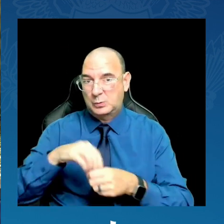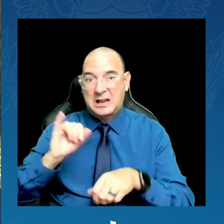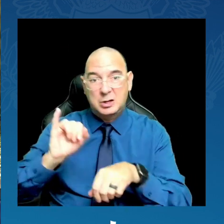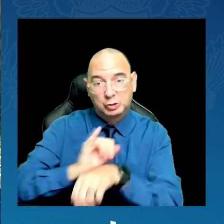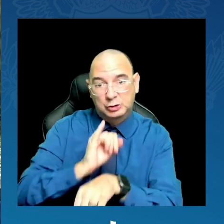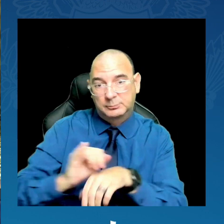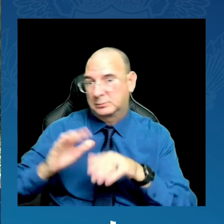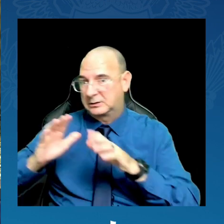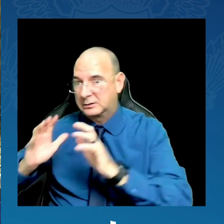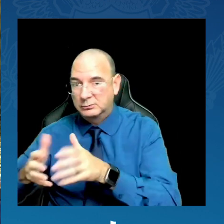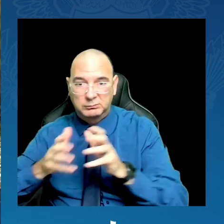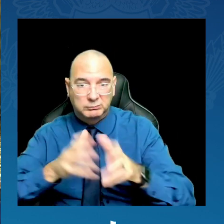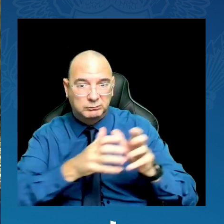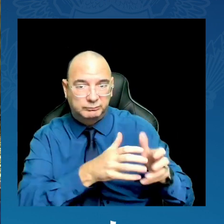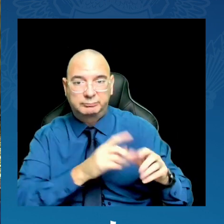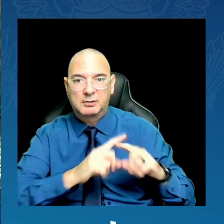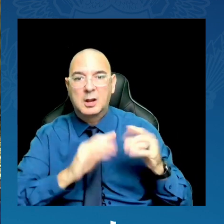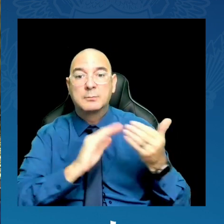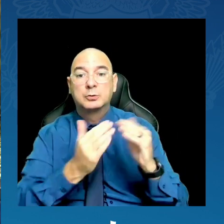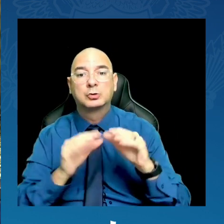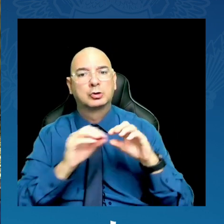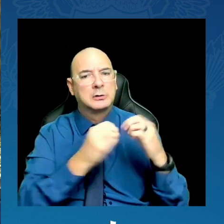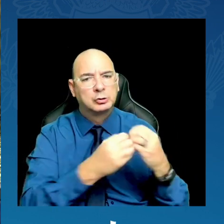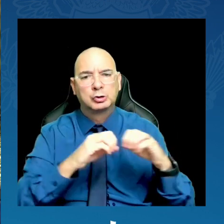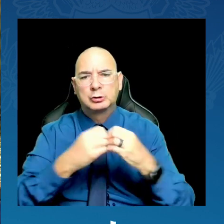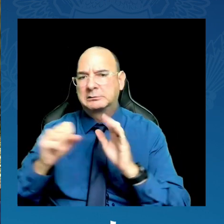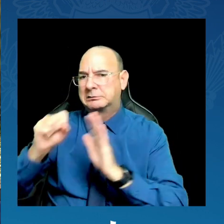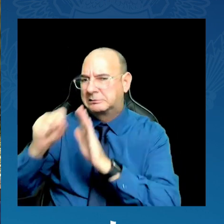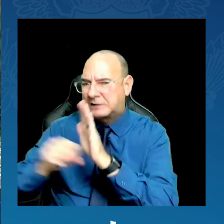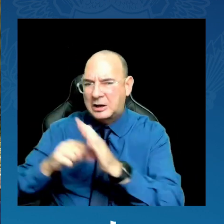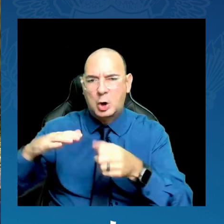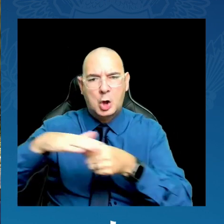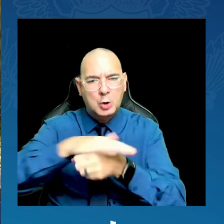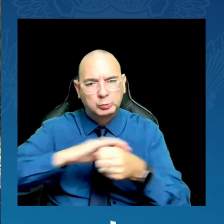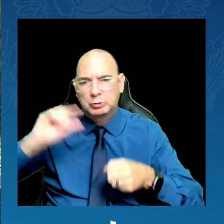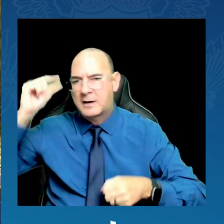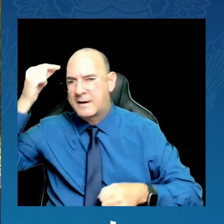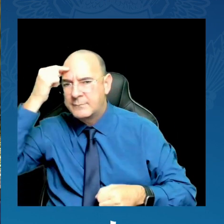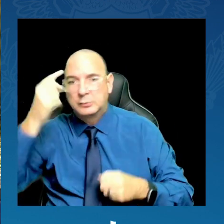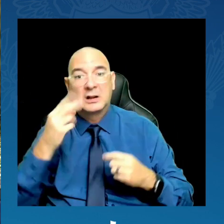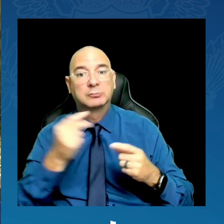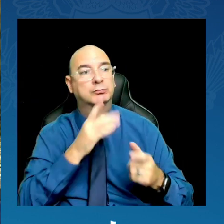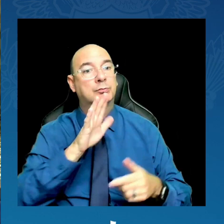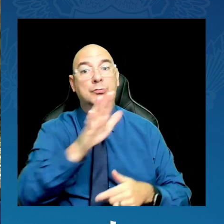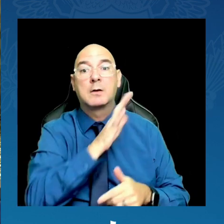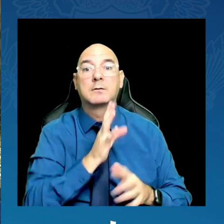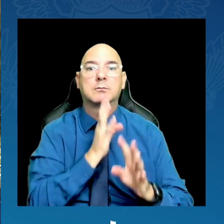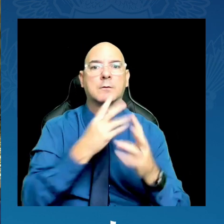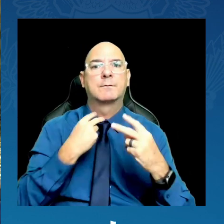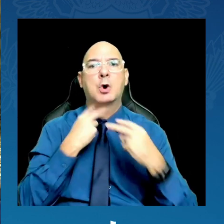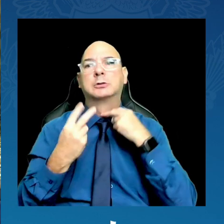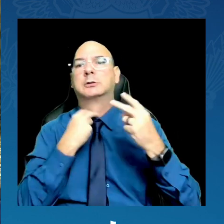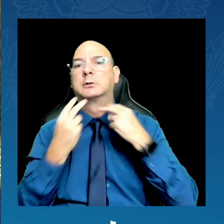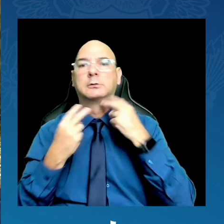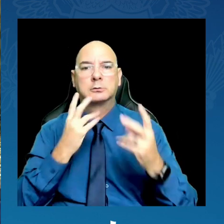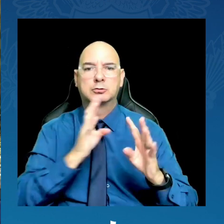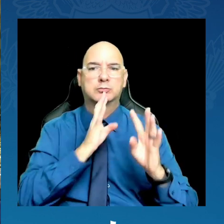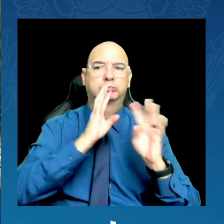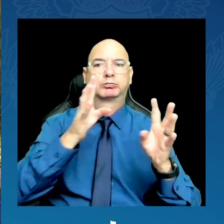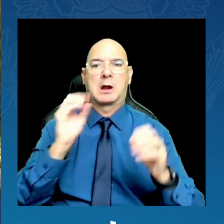and state and local governments as well as the voices of our youth. All students across the country and teachers have passion around this topic